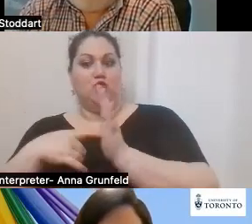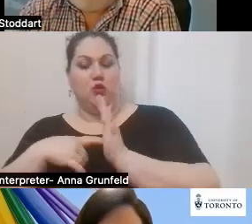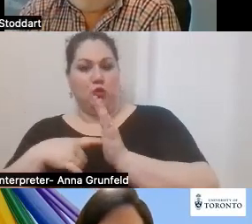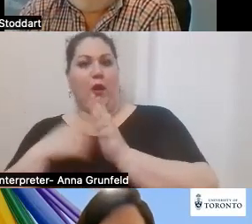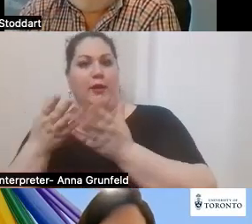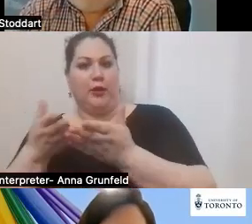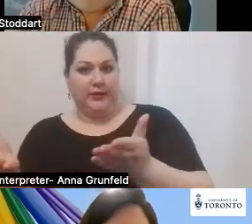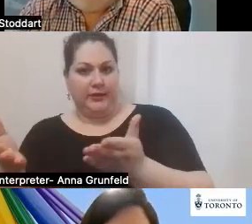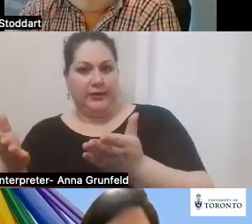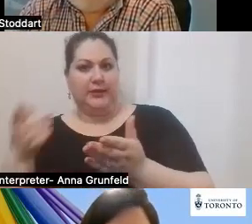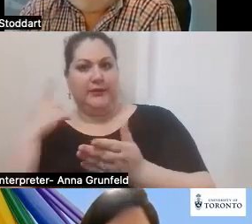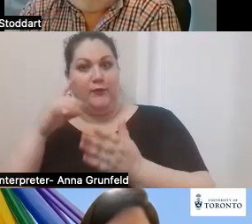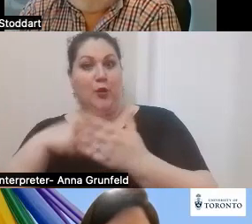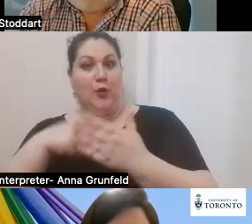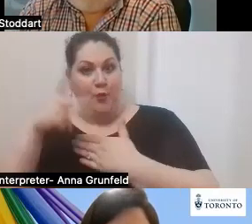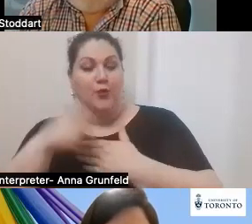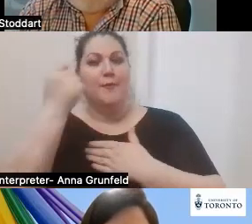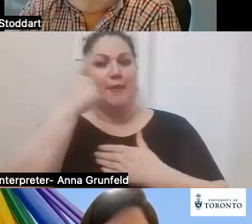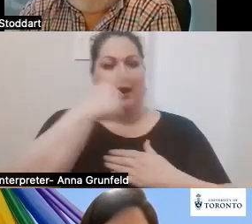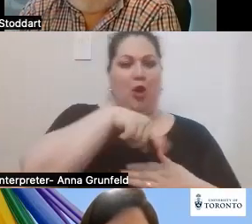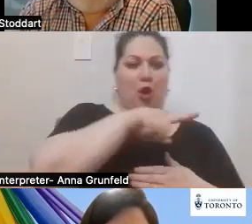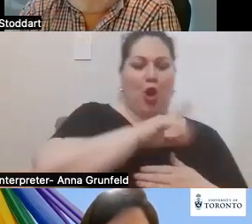So how might we deal with this roadblock?